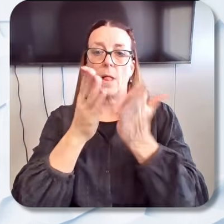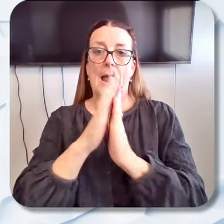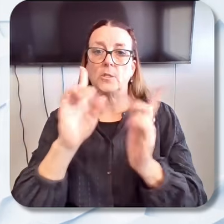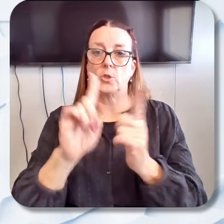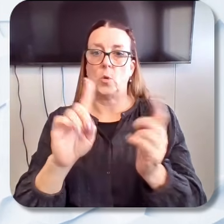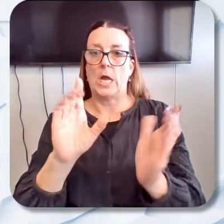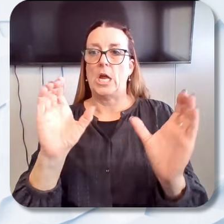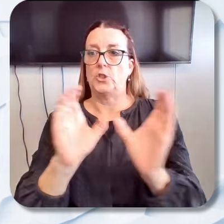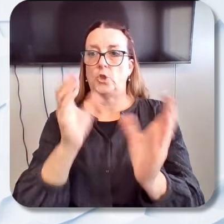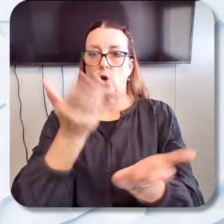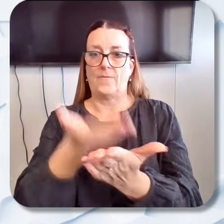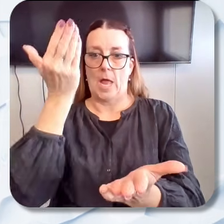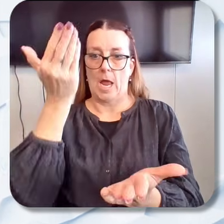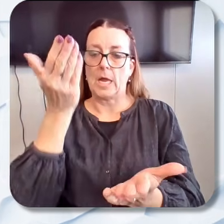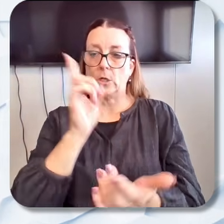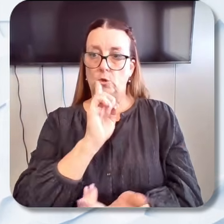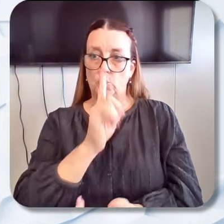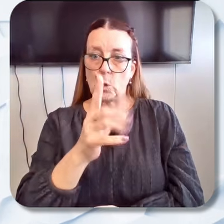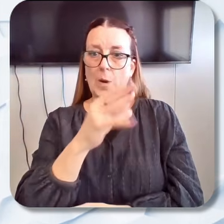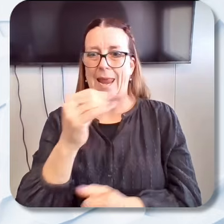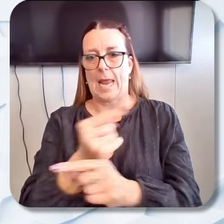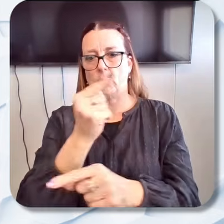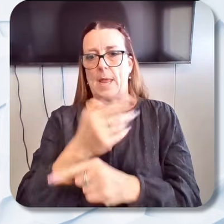the data that you've submitted is true and accurate to the best of your knowledge, based